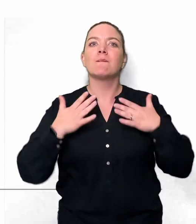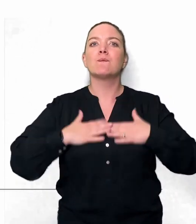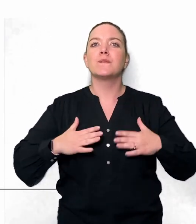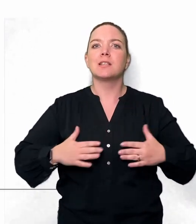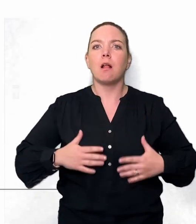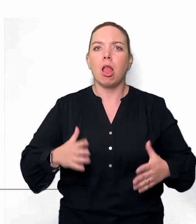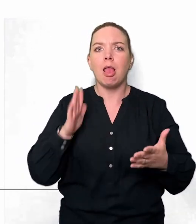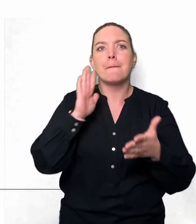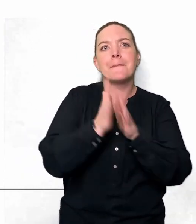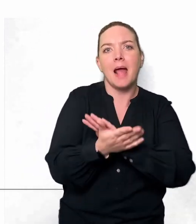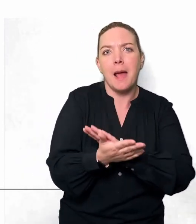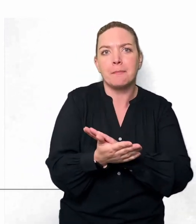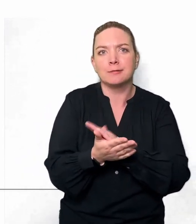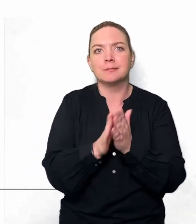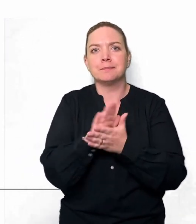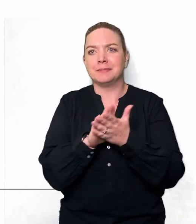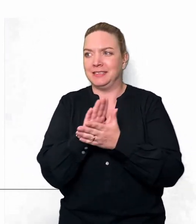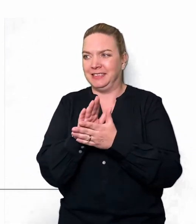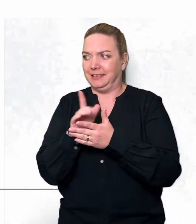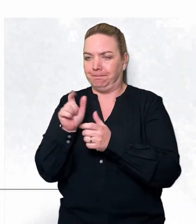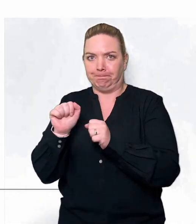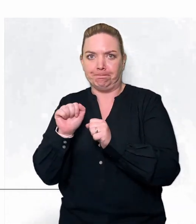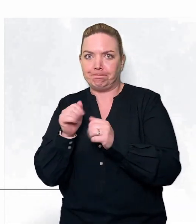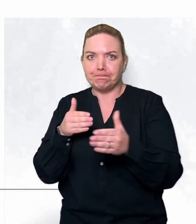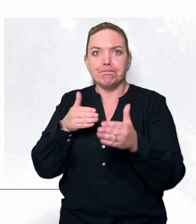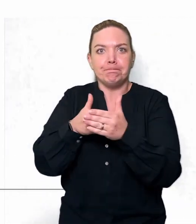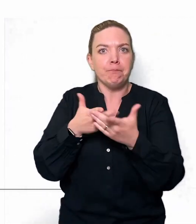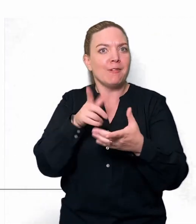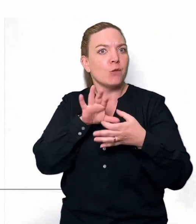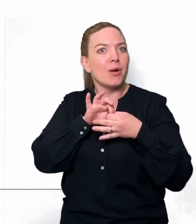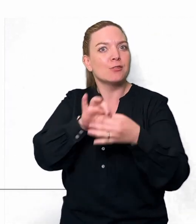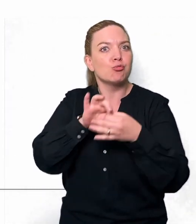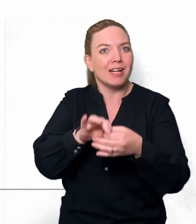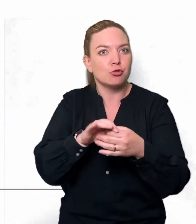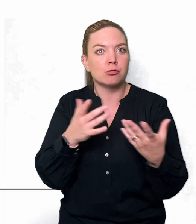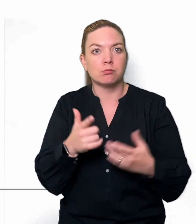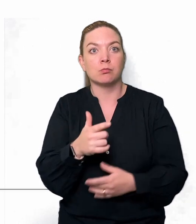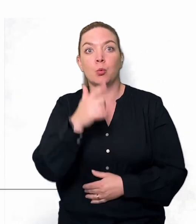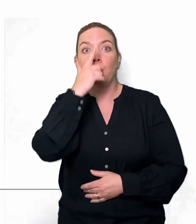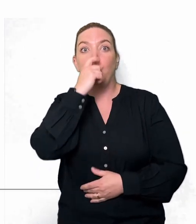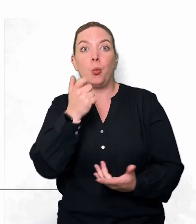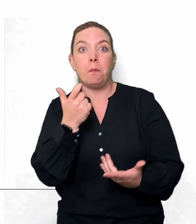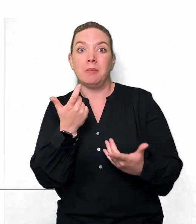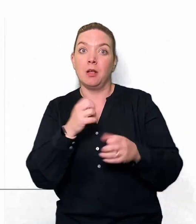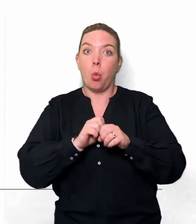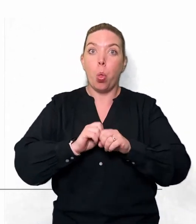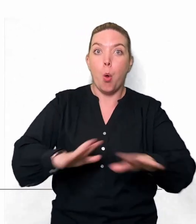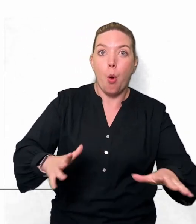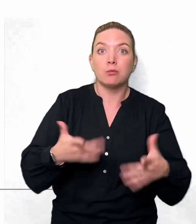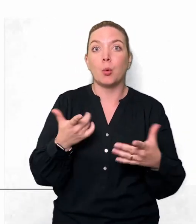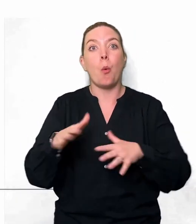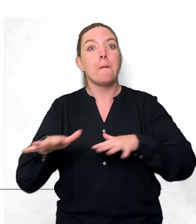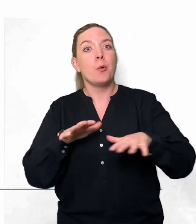presents barriers to interaction. This may be a loss or restriction to movement, such as limb loss or paralysis,